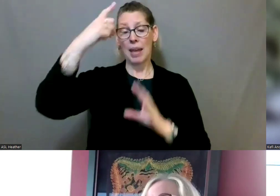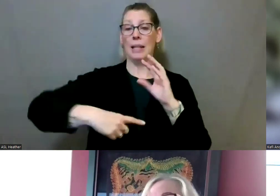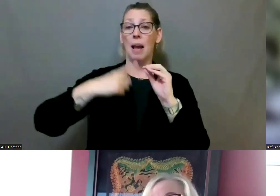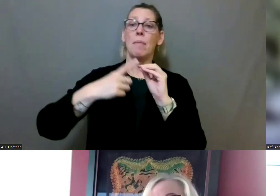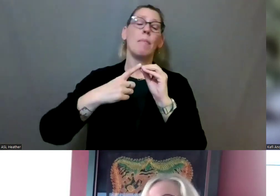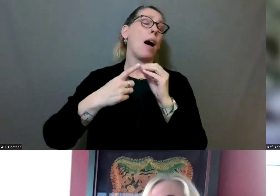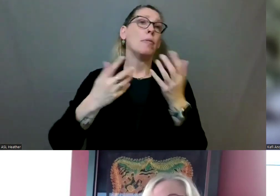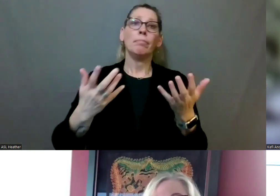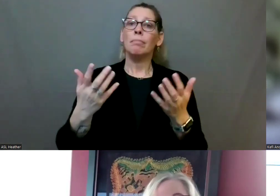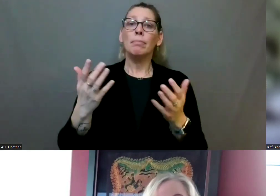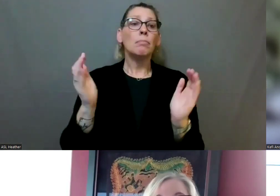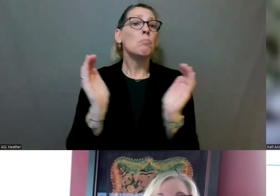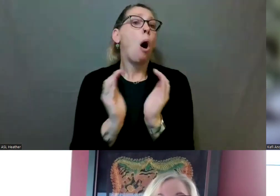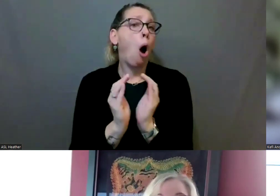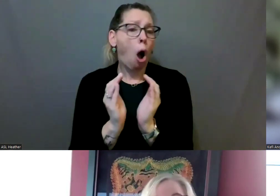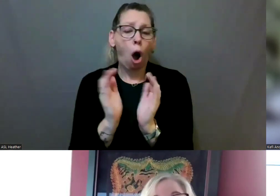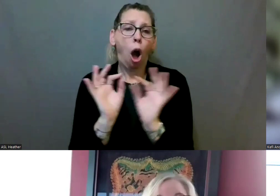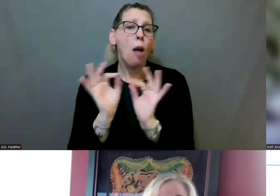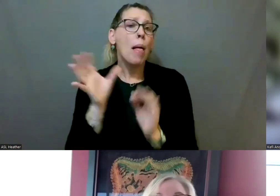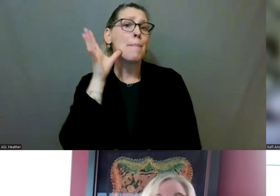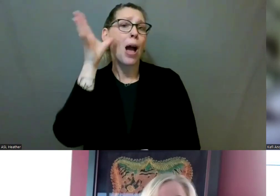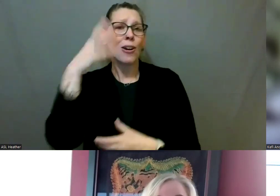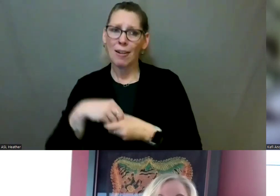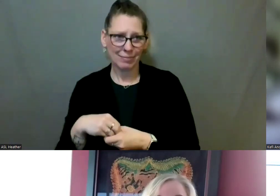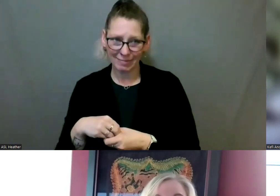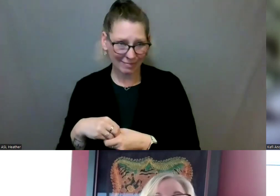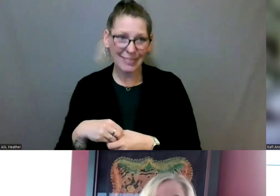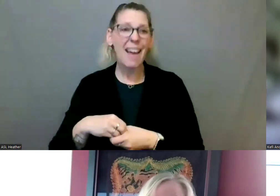small as parent engagement, we ought to be thinking about family and guardian